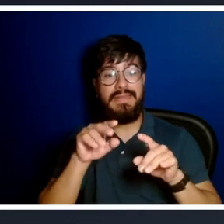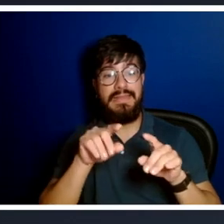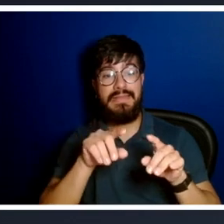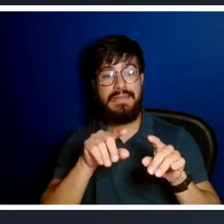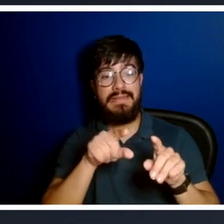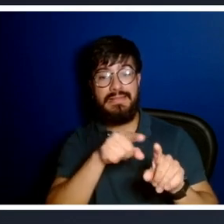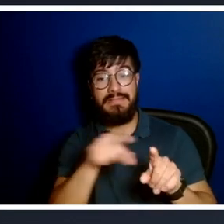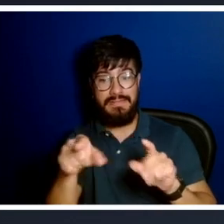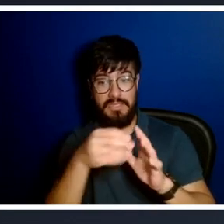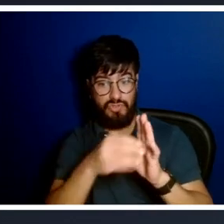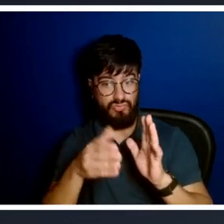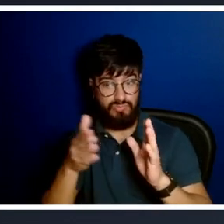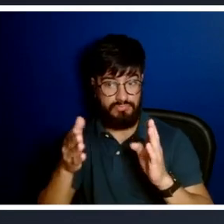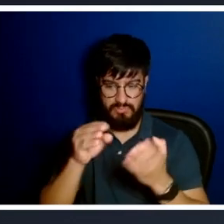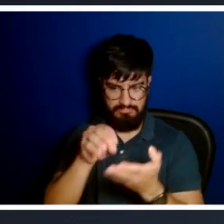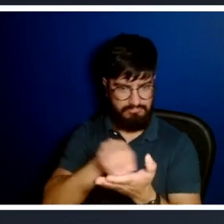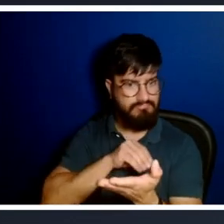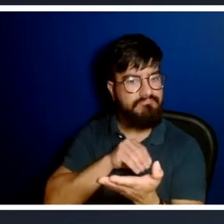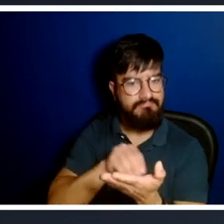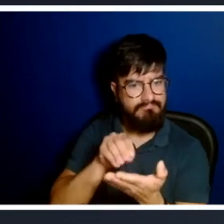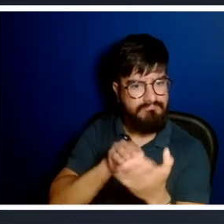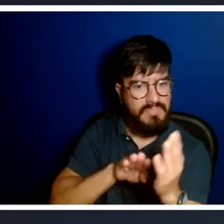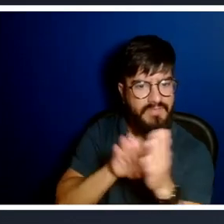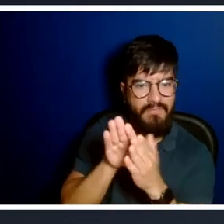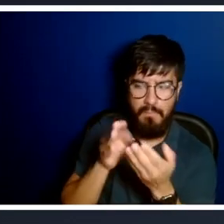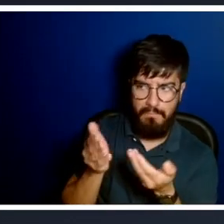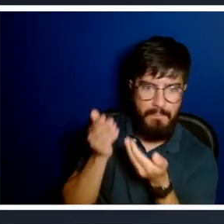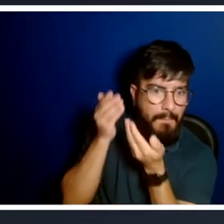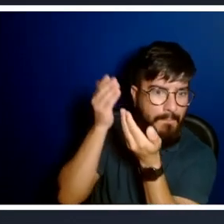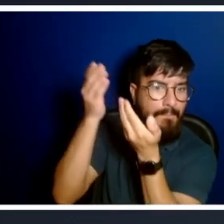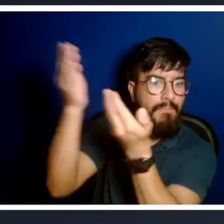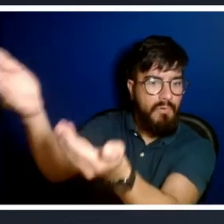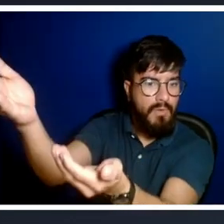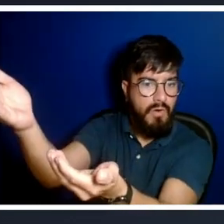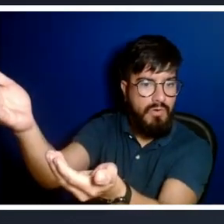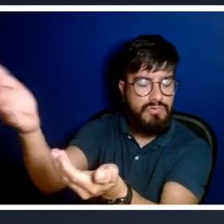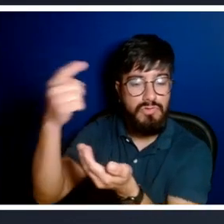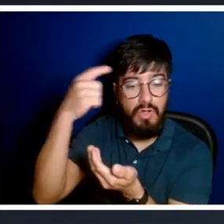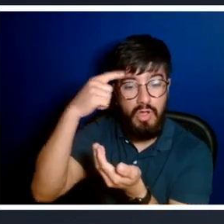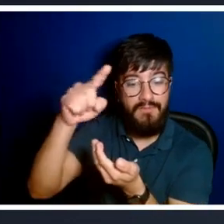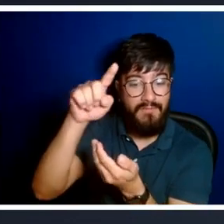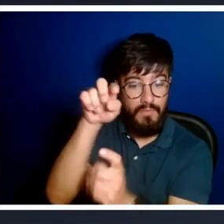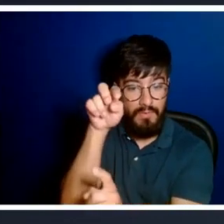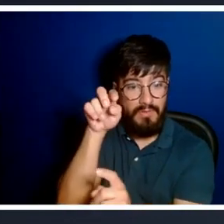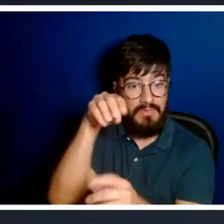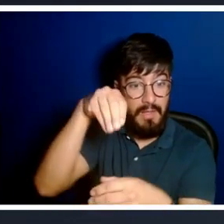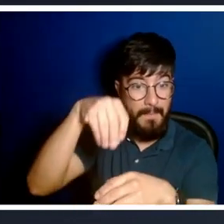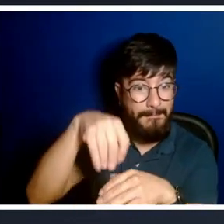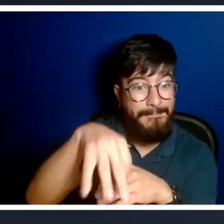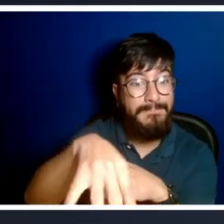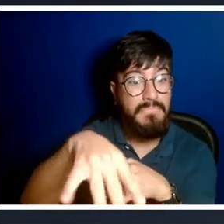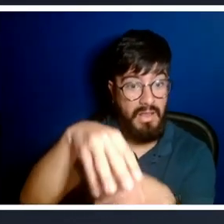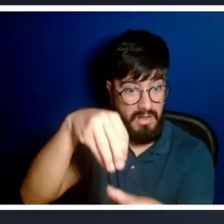implemented -- and it was very cool -- to put flowers, especially flowers that were attractive